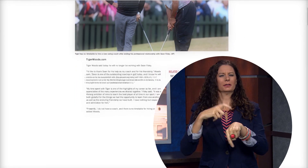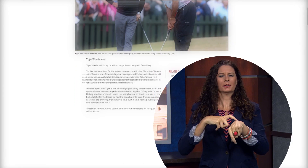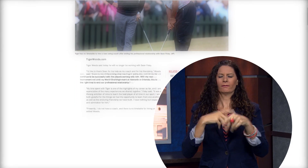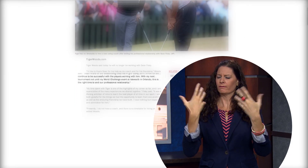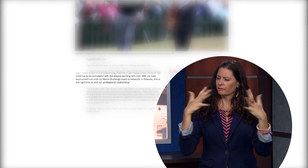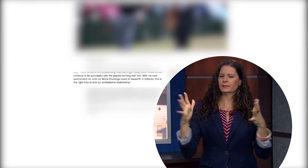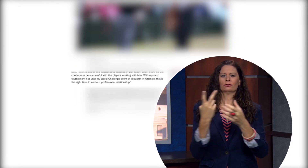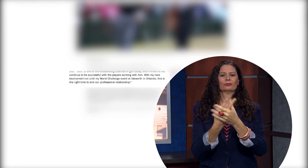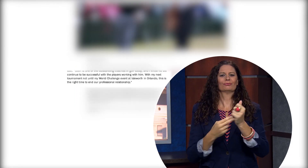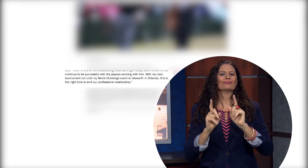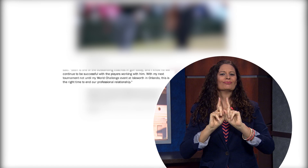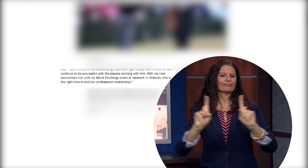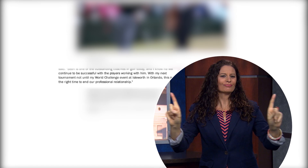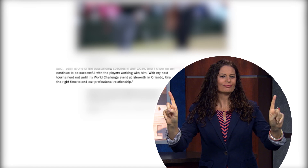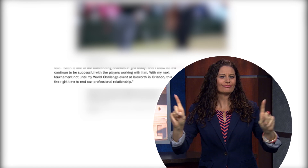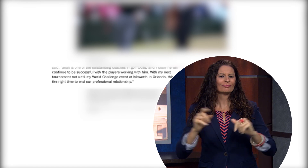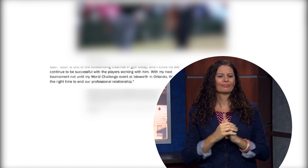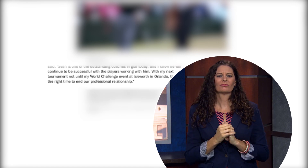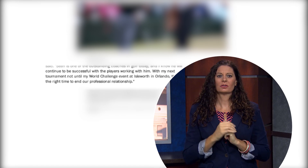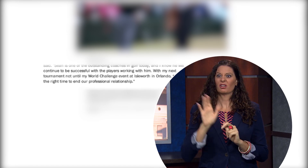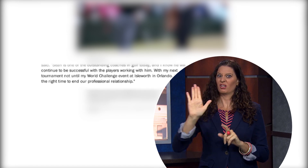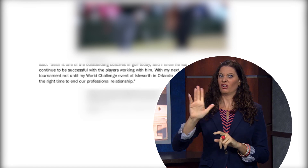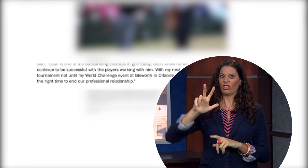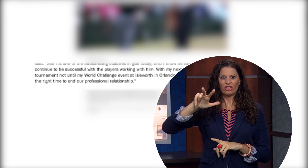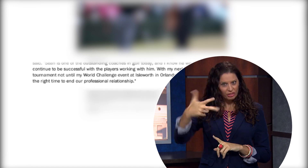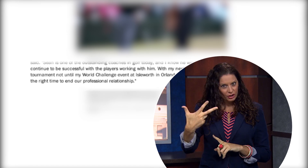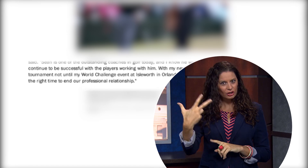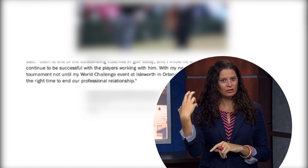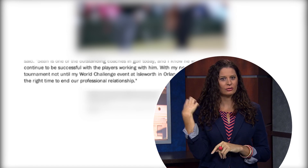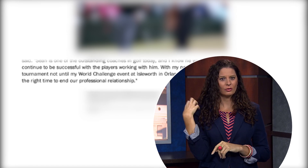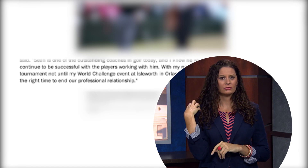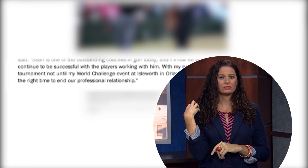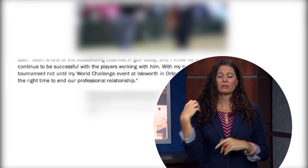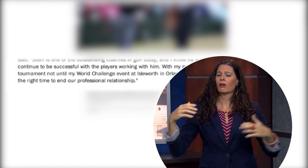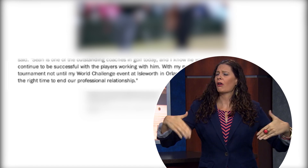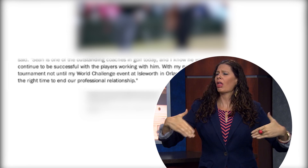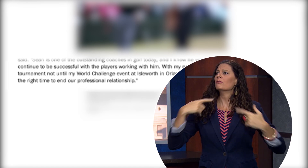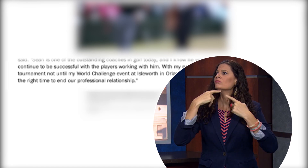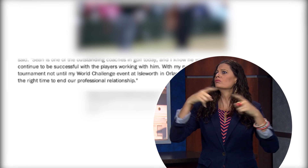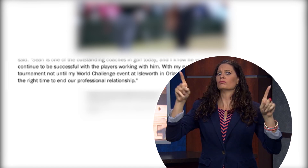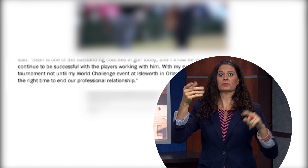to end our professional relationship.” Sean Foley is Woods third coach during his professional